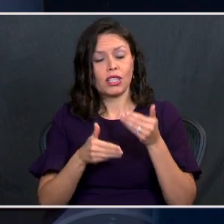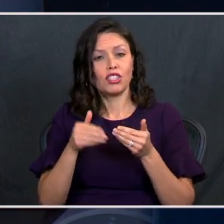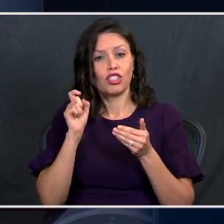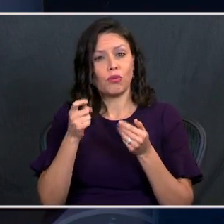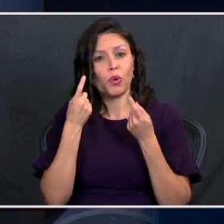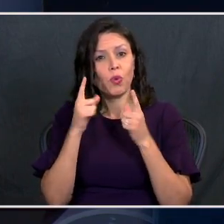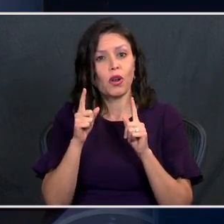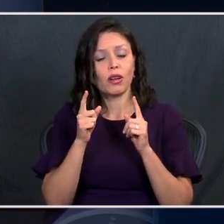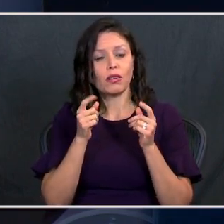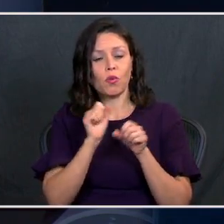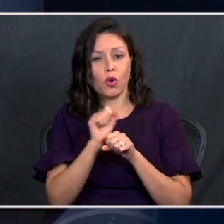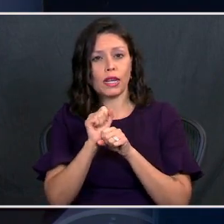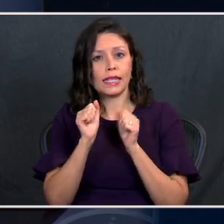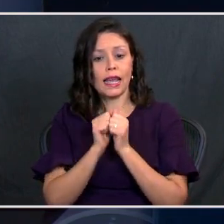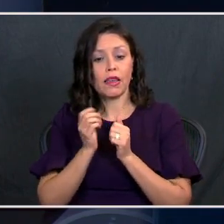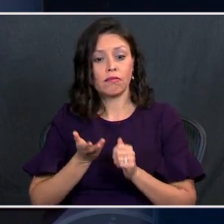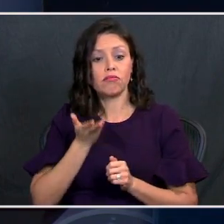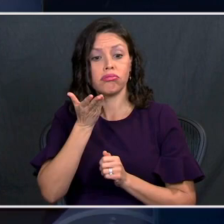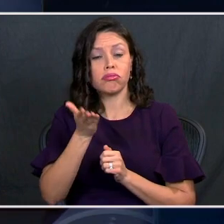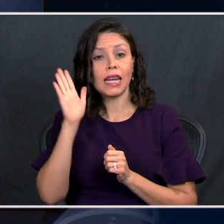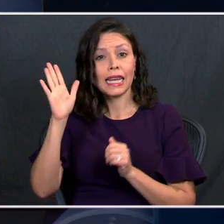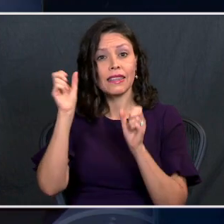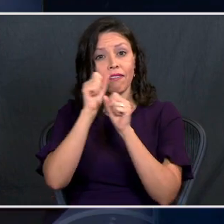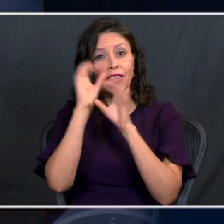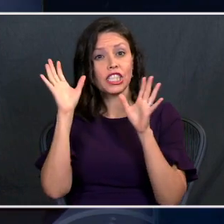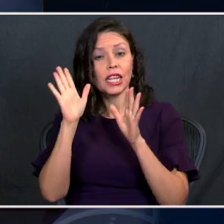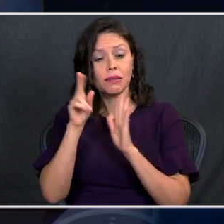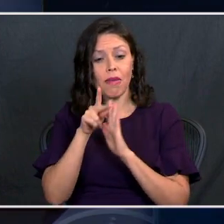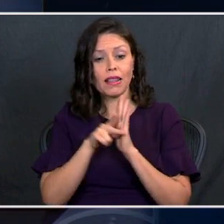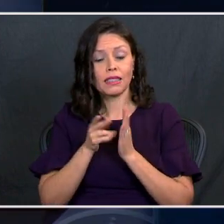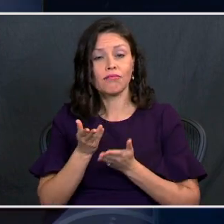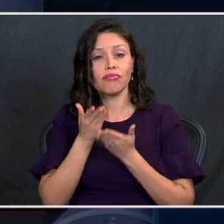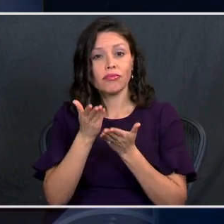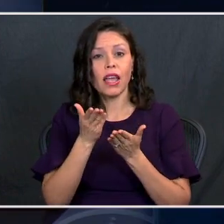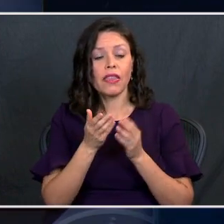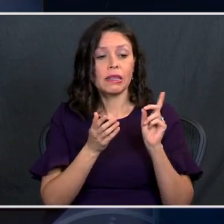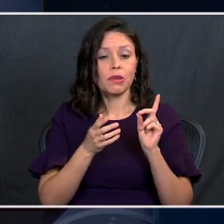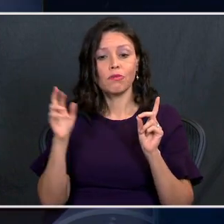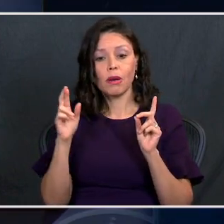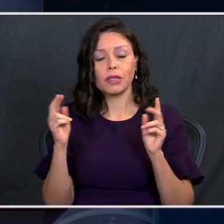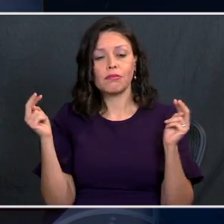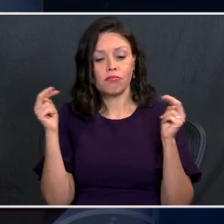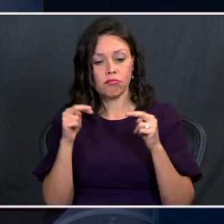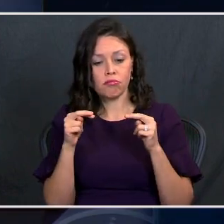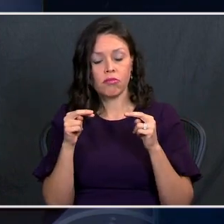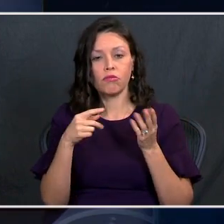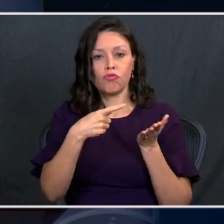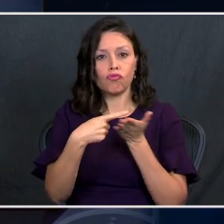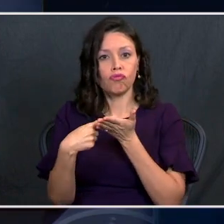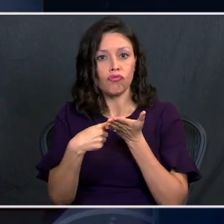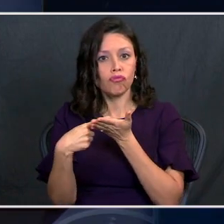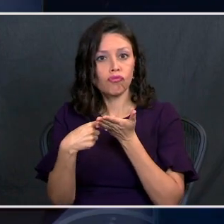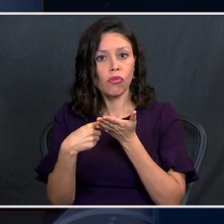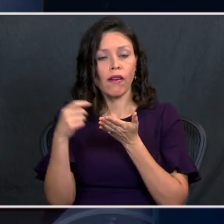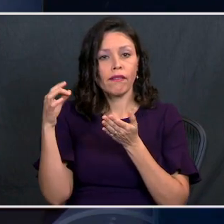He puts his policy forward, his vision forward, and then Democrats and Republicans can engage and give their input and feedback